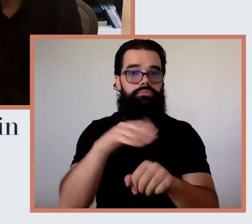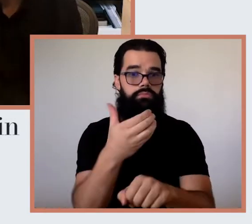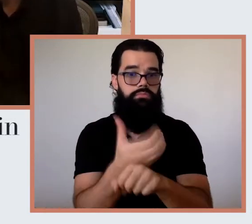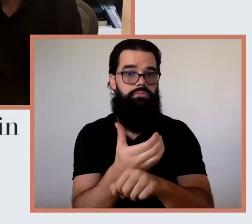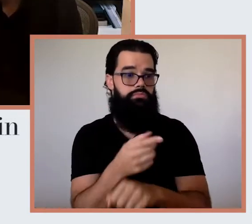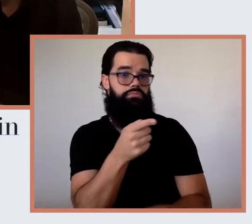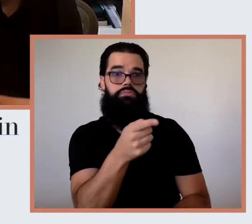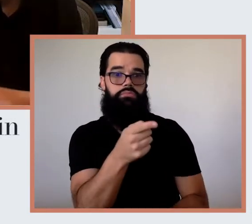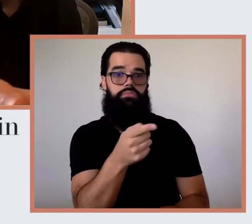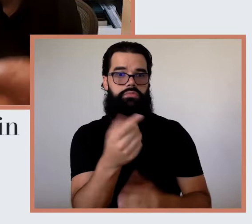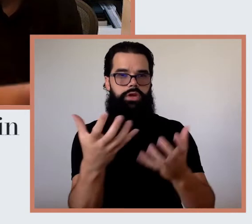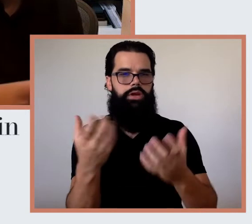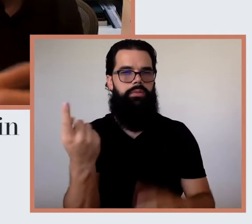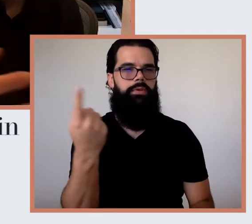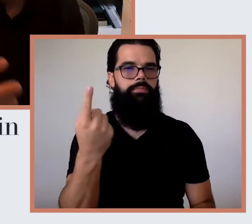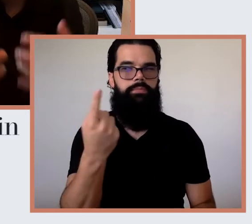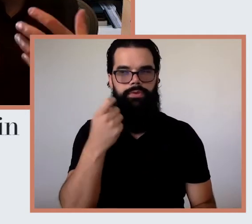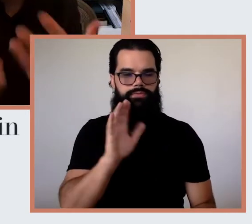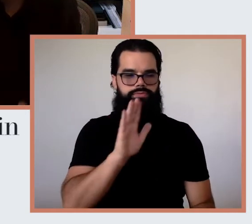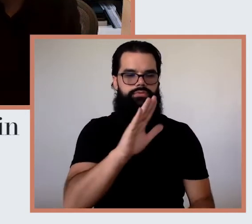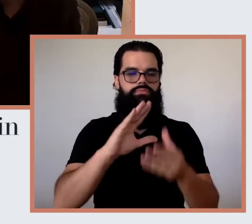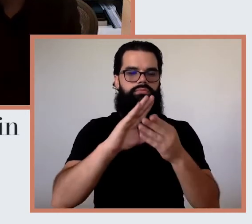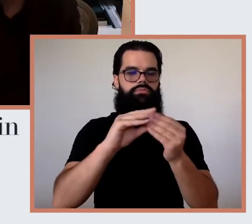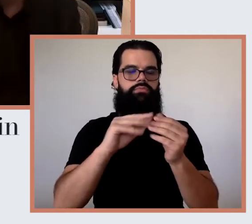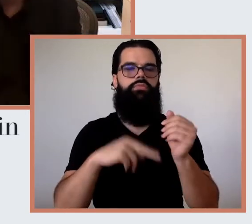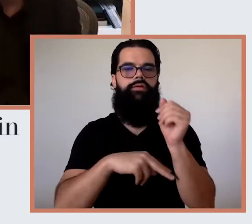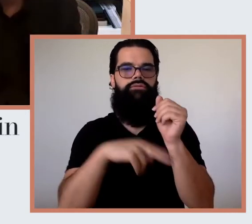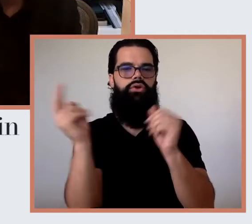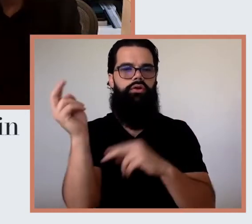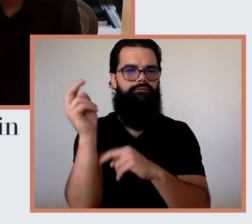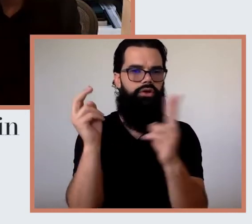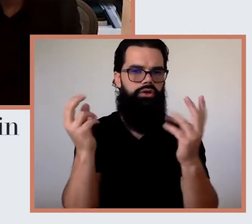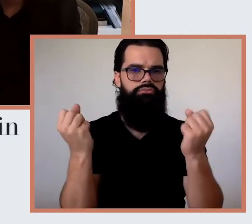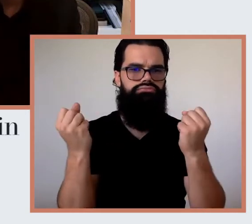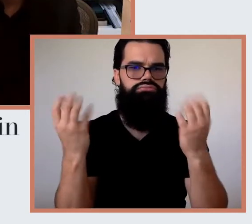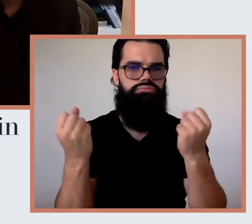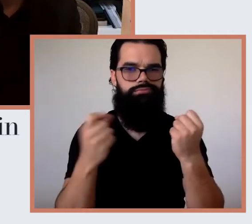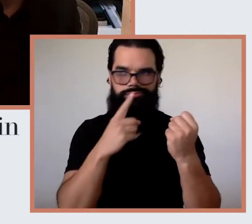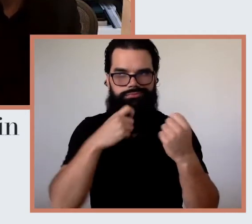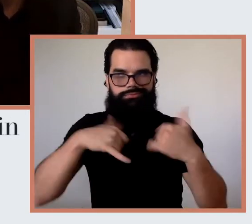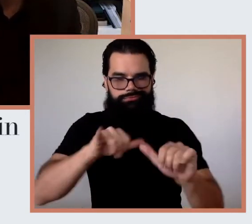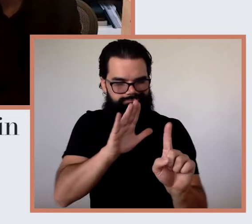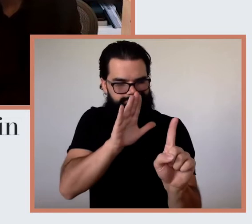You're able to, if Carly has something she wants to say, you're her, you're her voice.